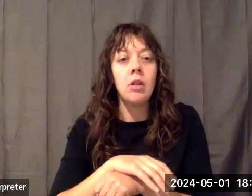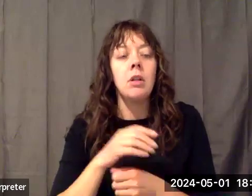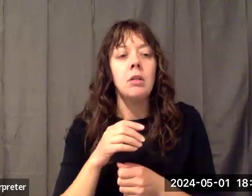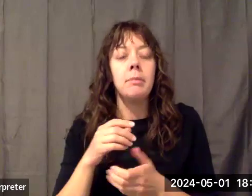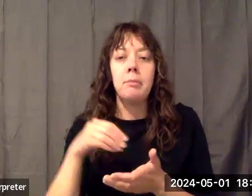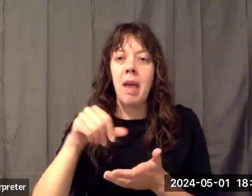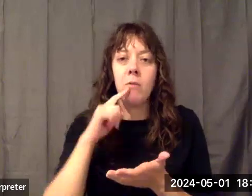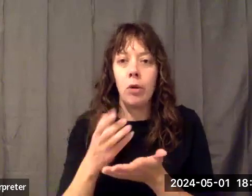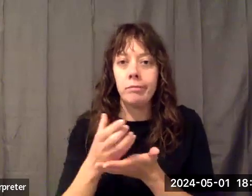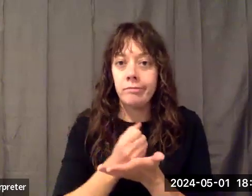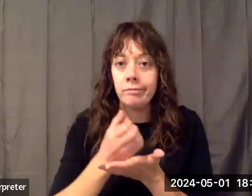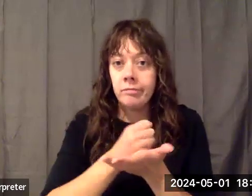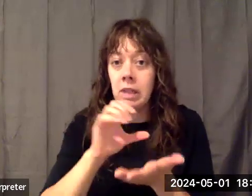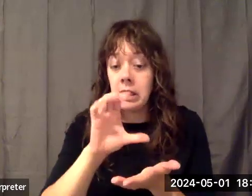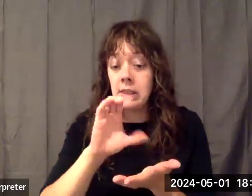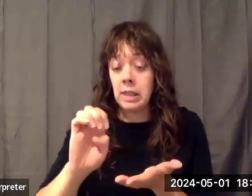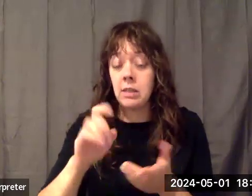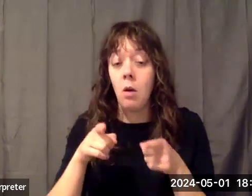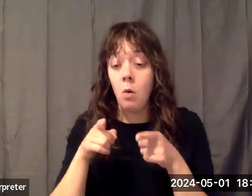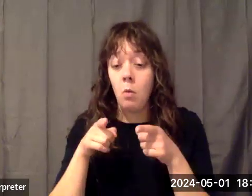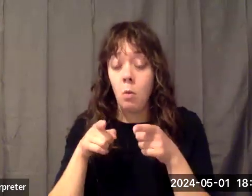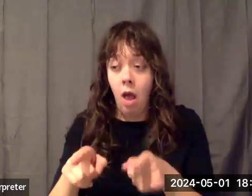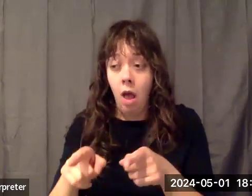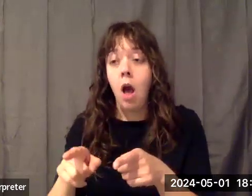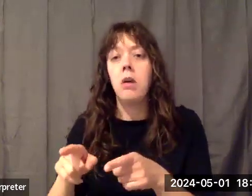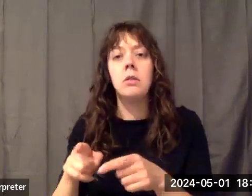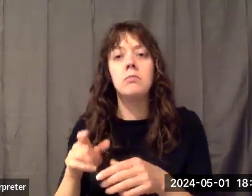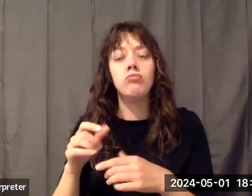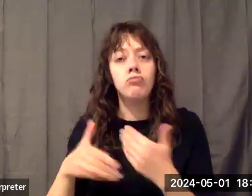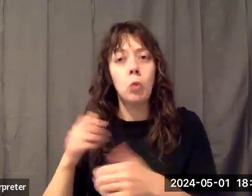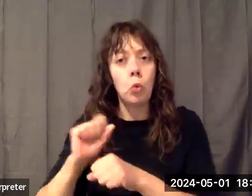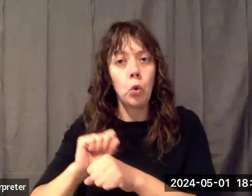practicing as an associate clinician and that the CEUs could be